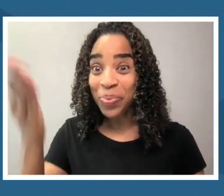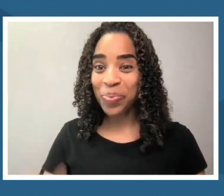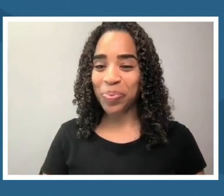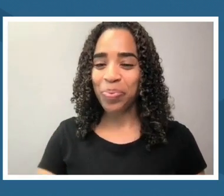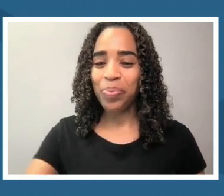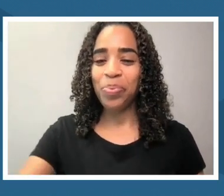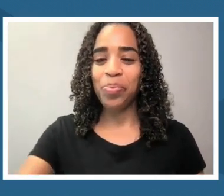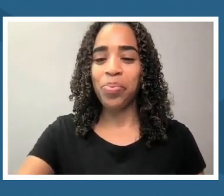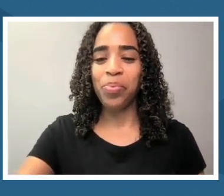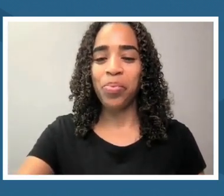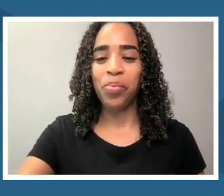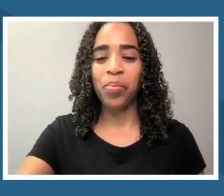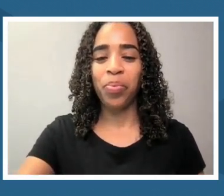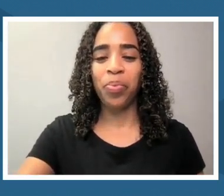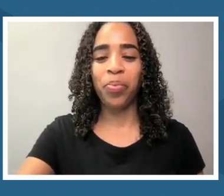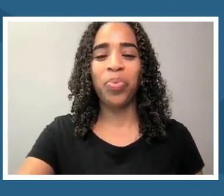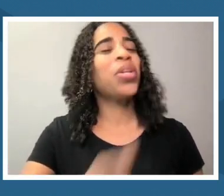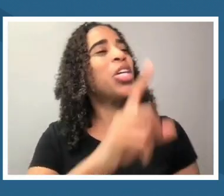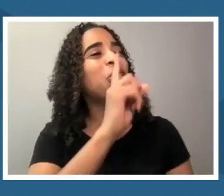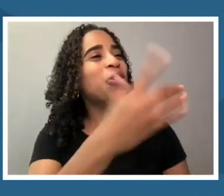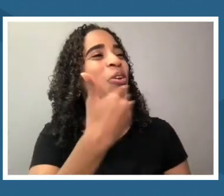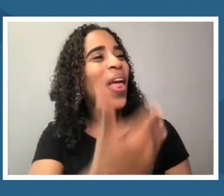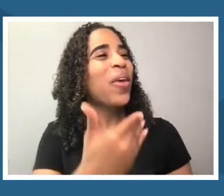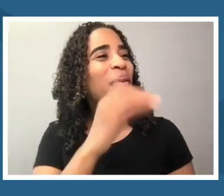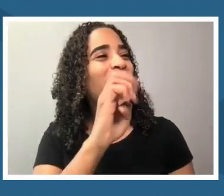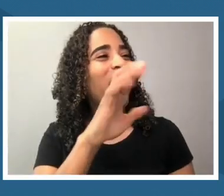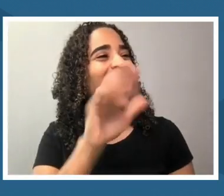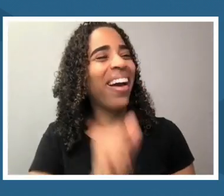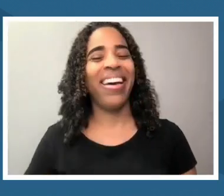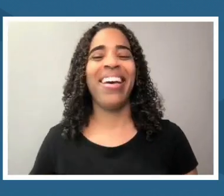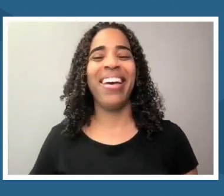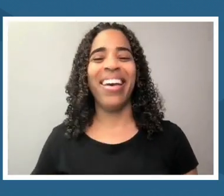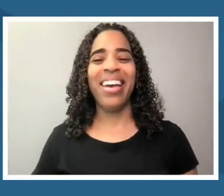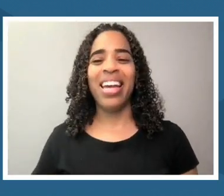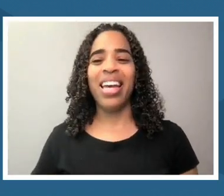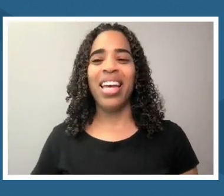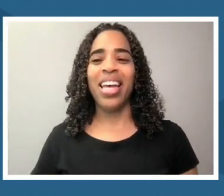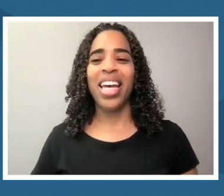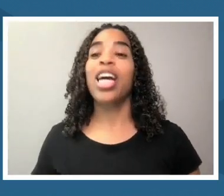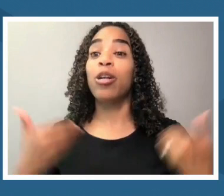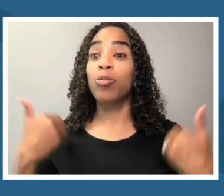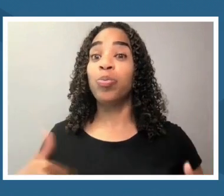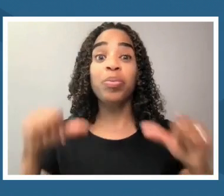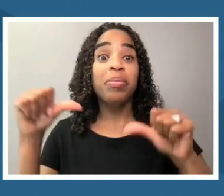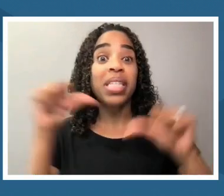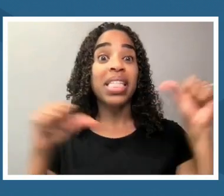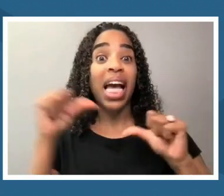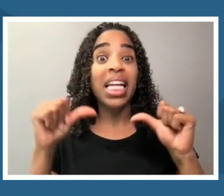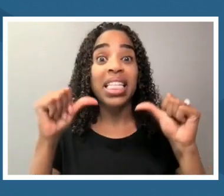sure thanks erica um i'm a